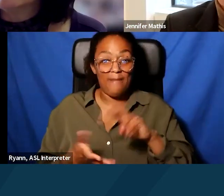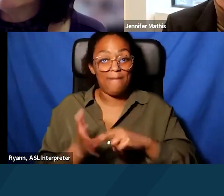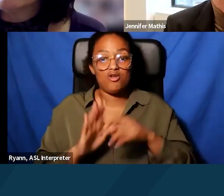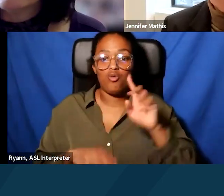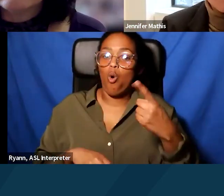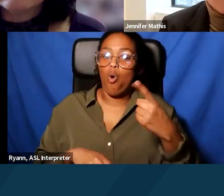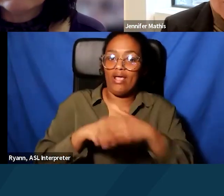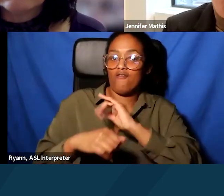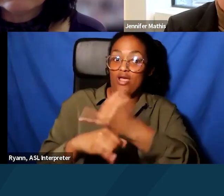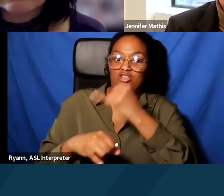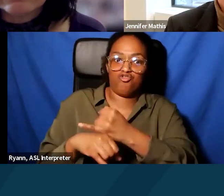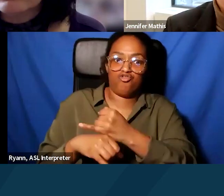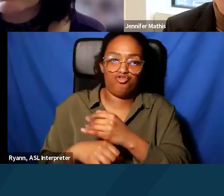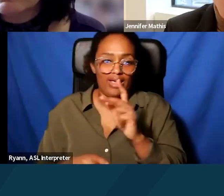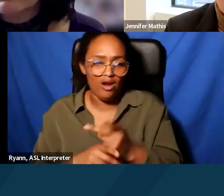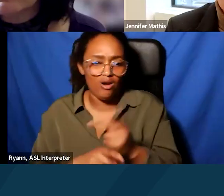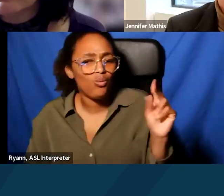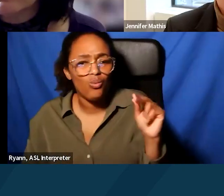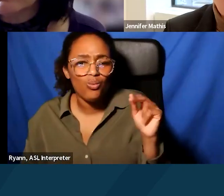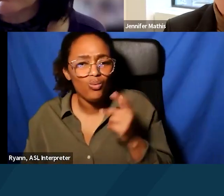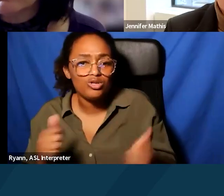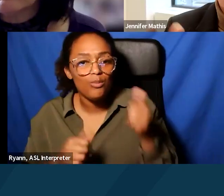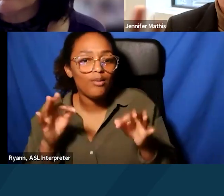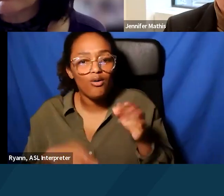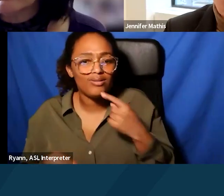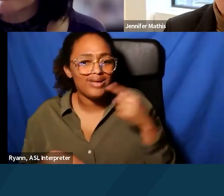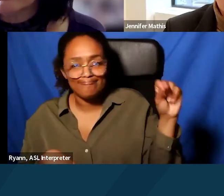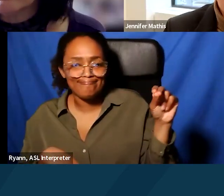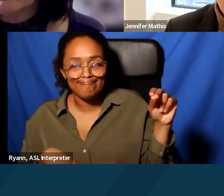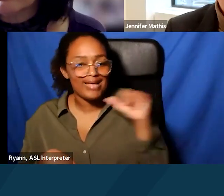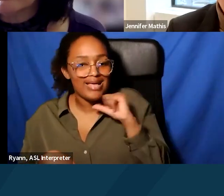It don't mean we don't have issues with Medicaid and how it's structured, for the reasons that Mike